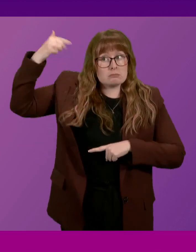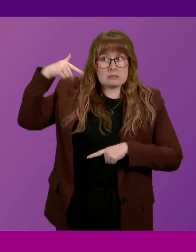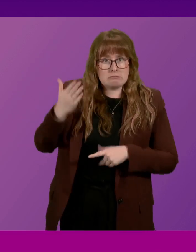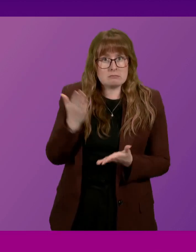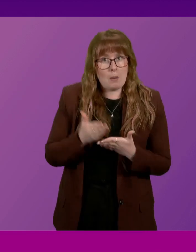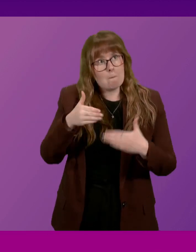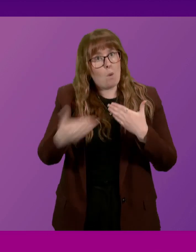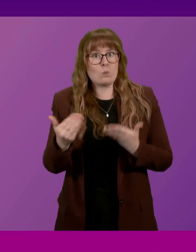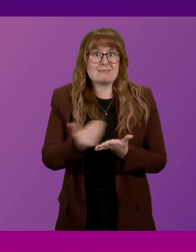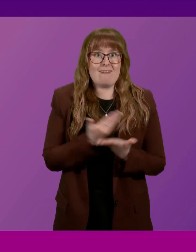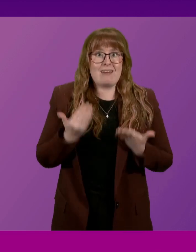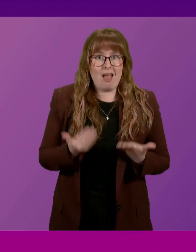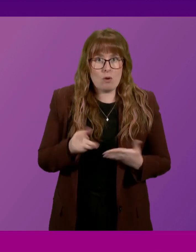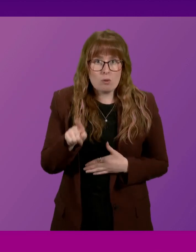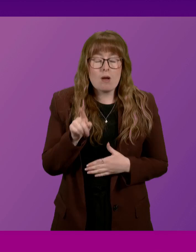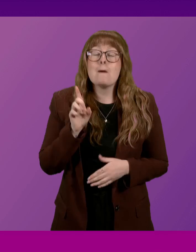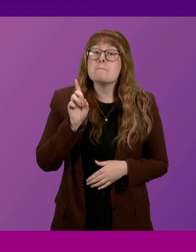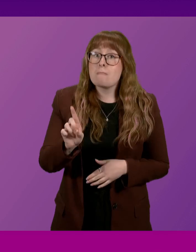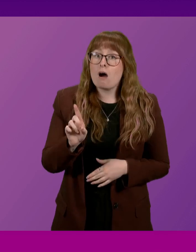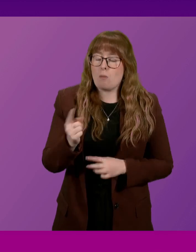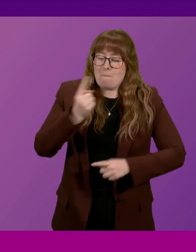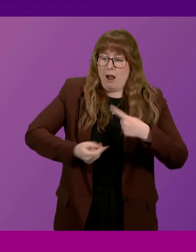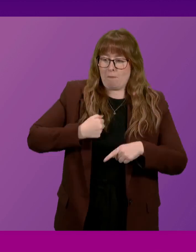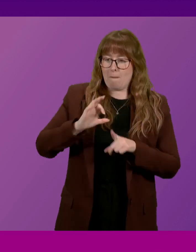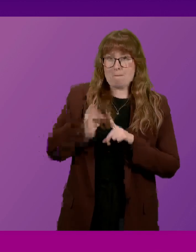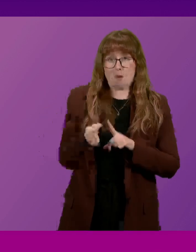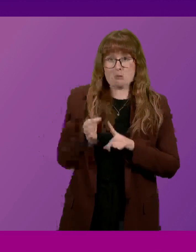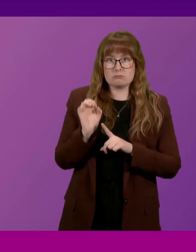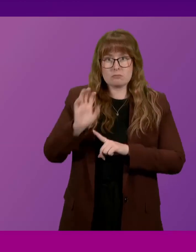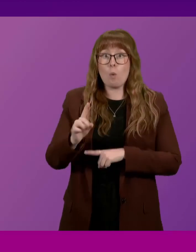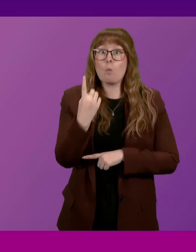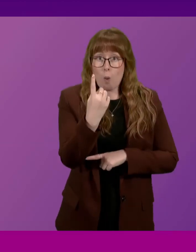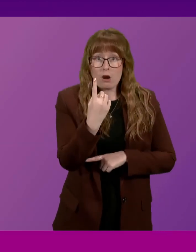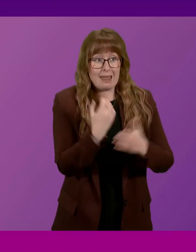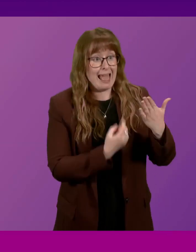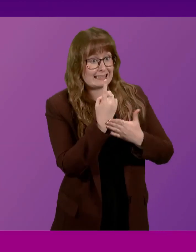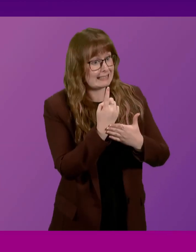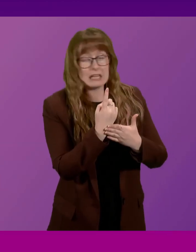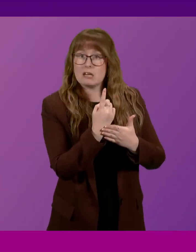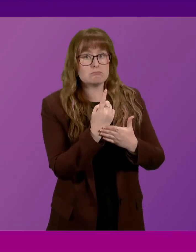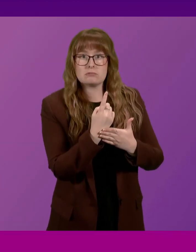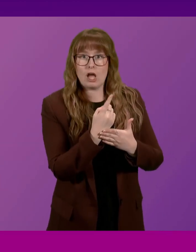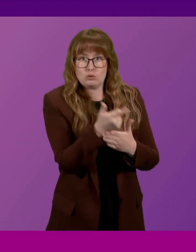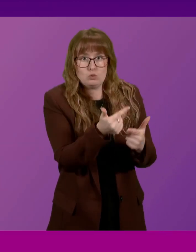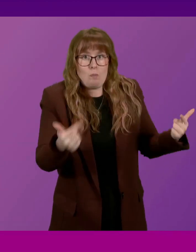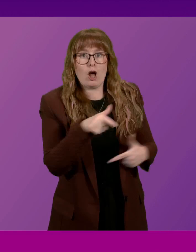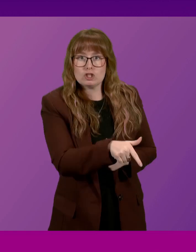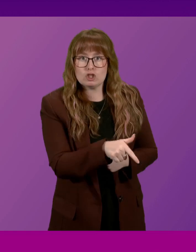but I return to my point that one incident is one incident too many.